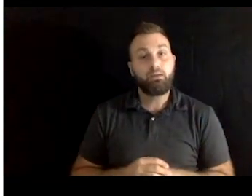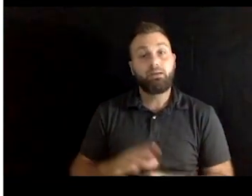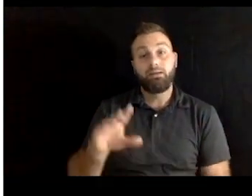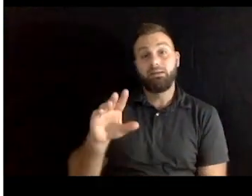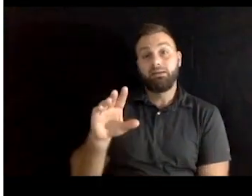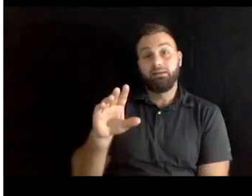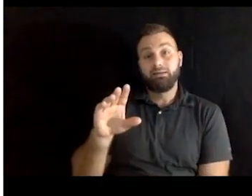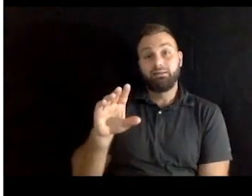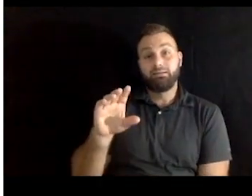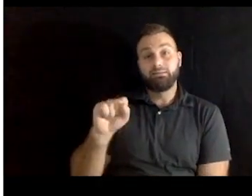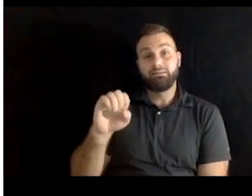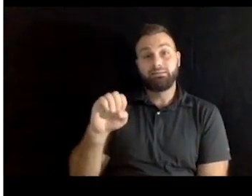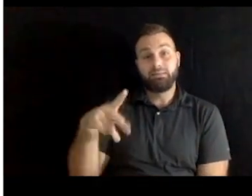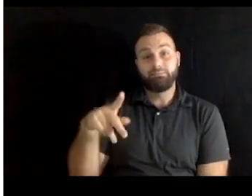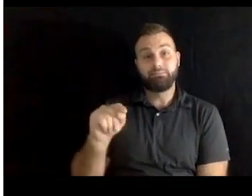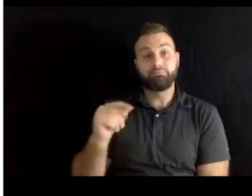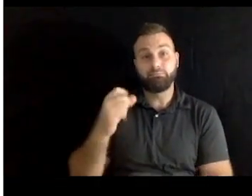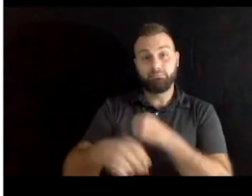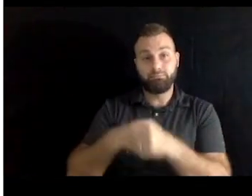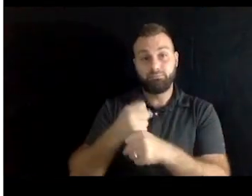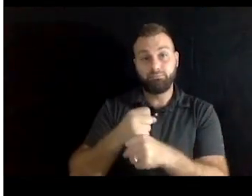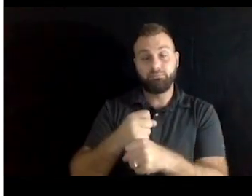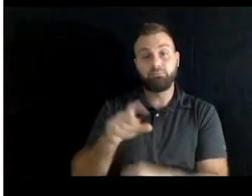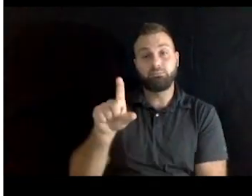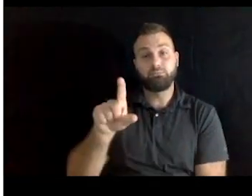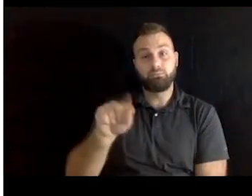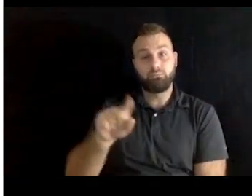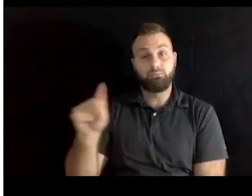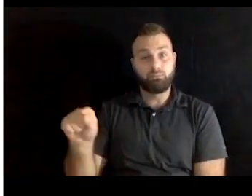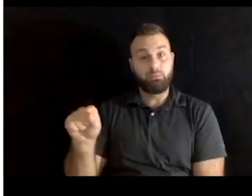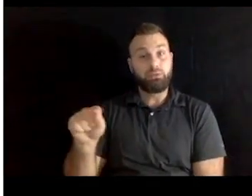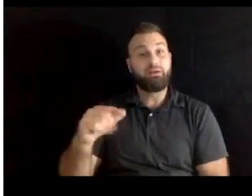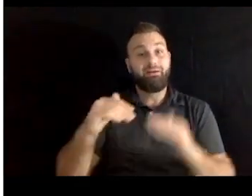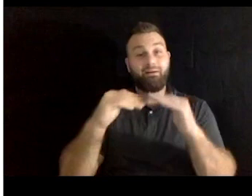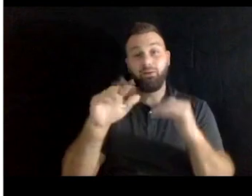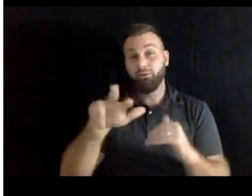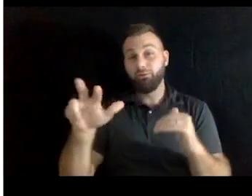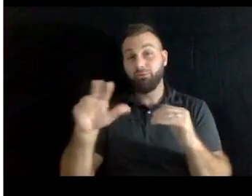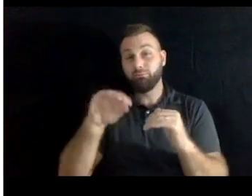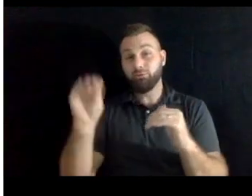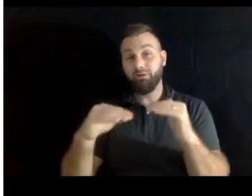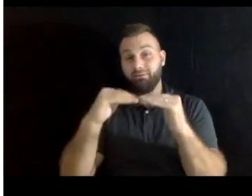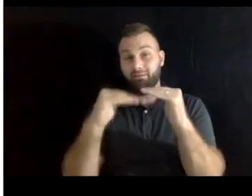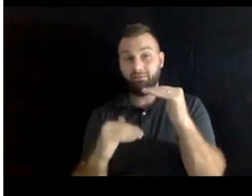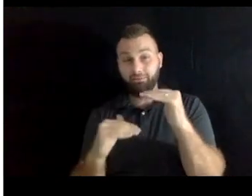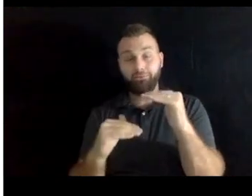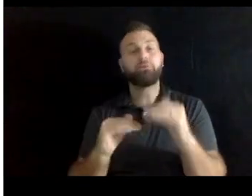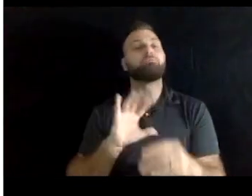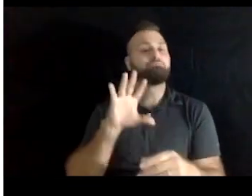Just under 33% of people with disabilities were participating in the labor force,